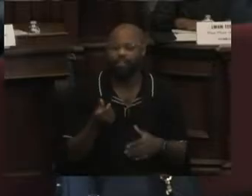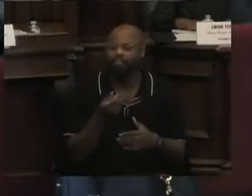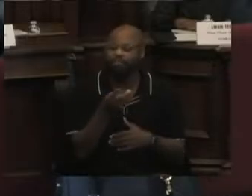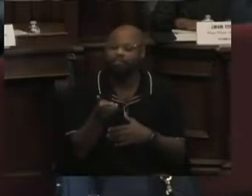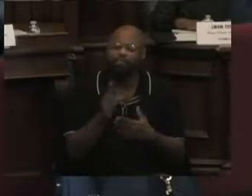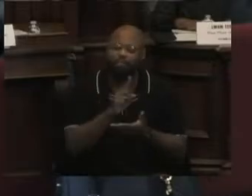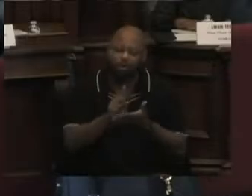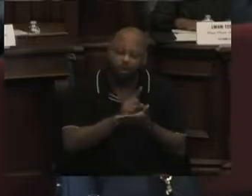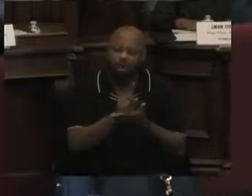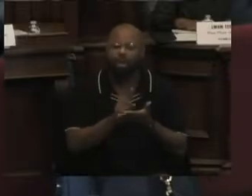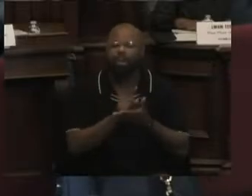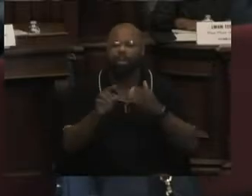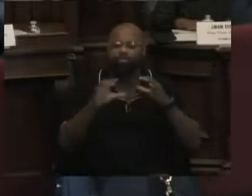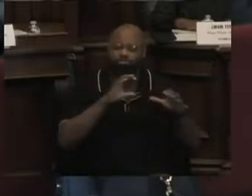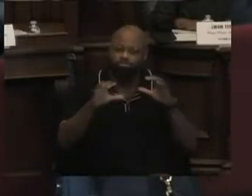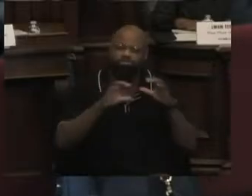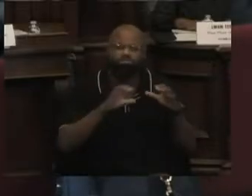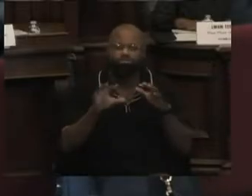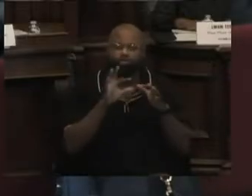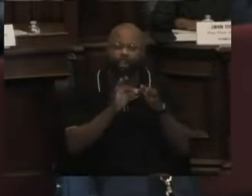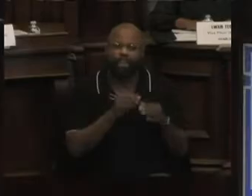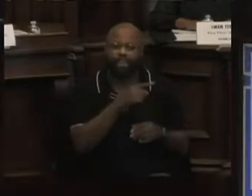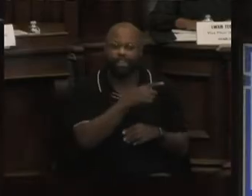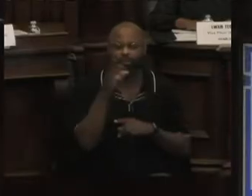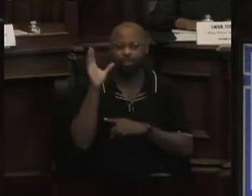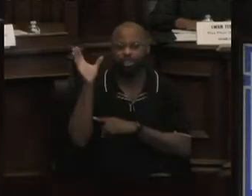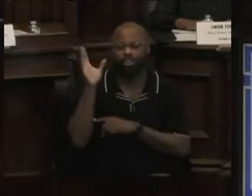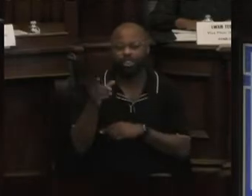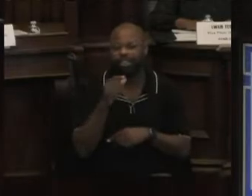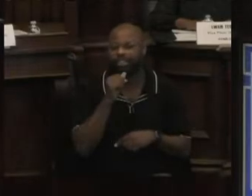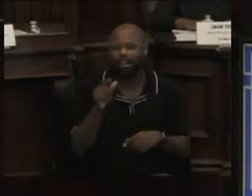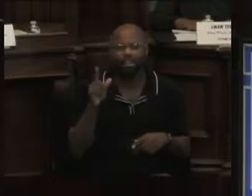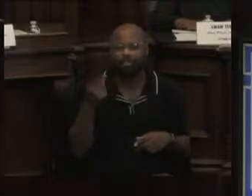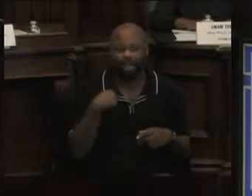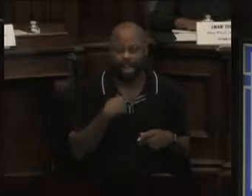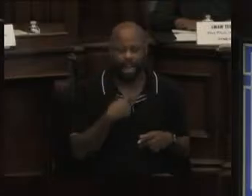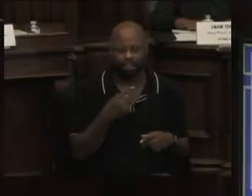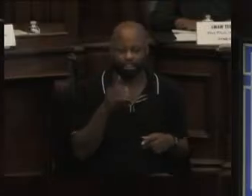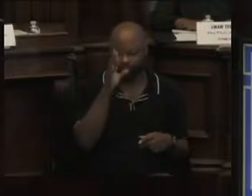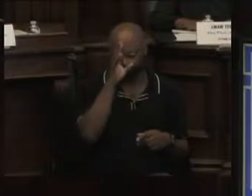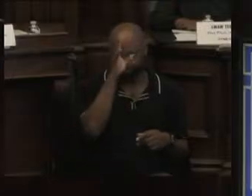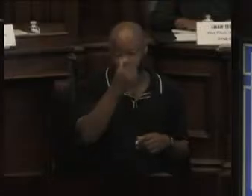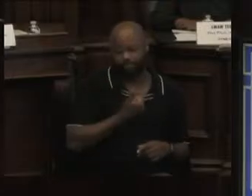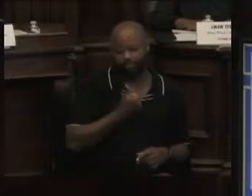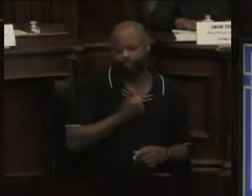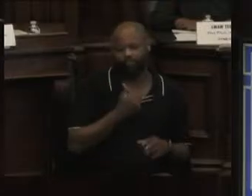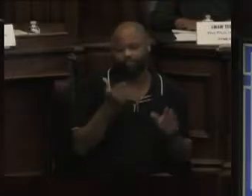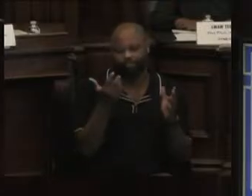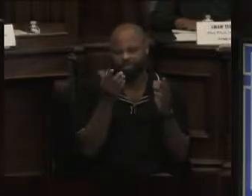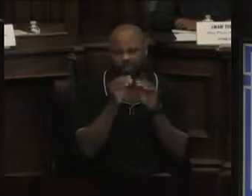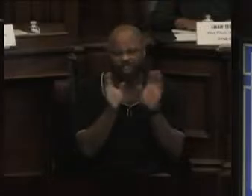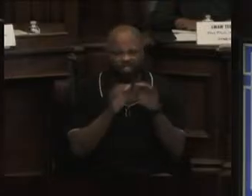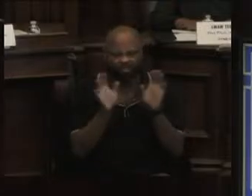met with our staff, and we conducted a couple hours of